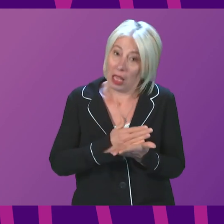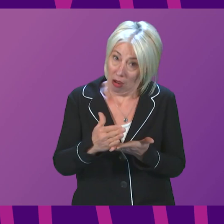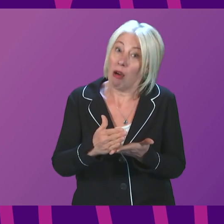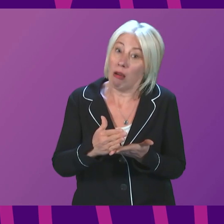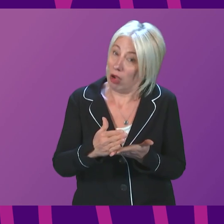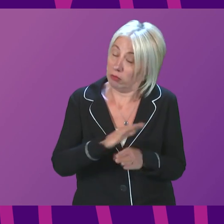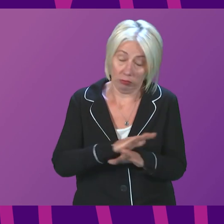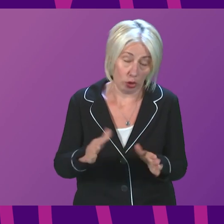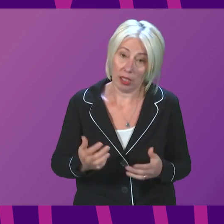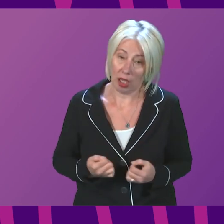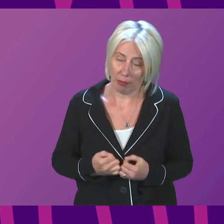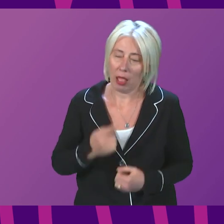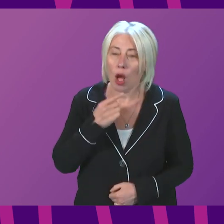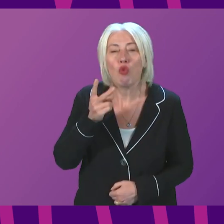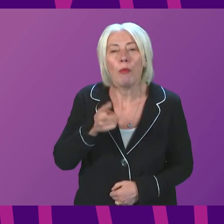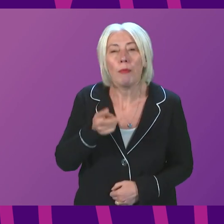I will repeat the point that I made earlier.